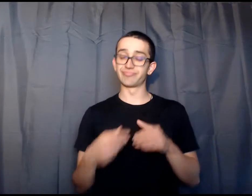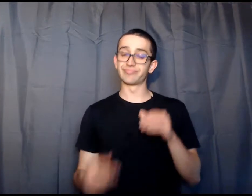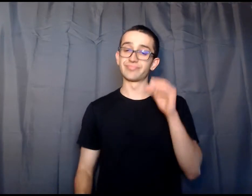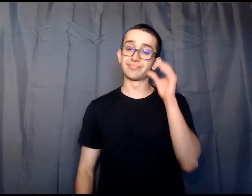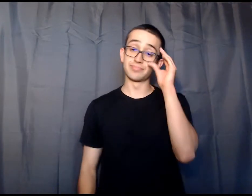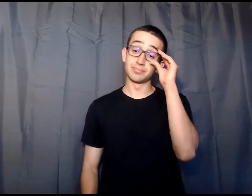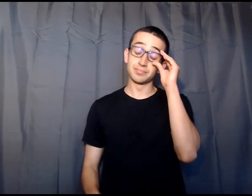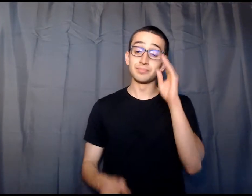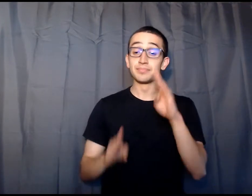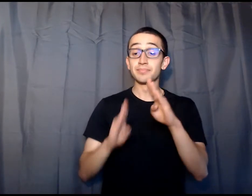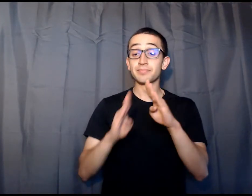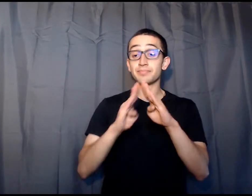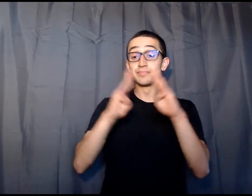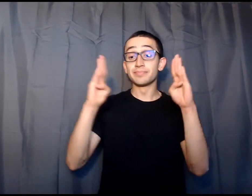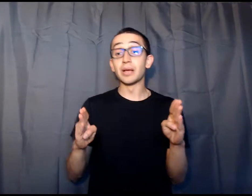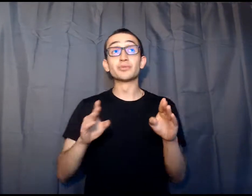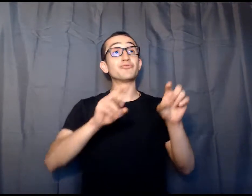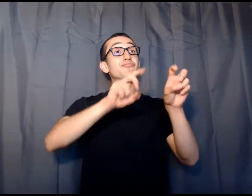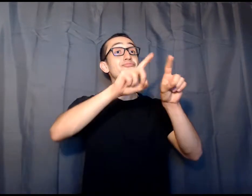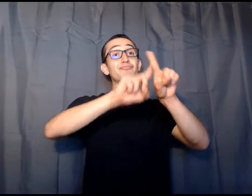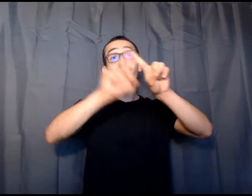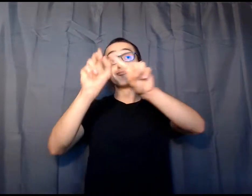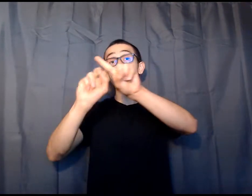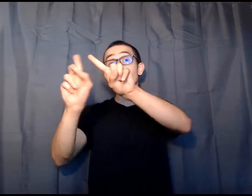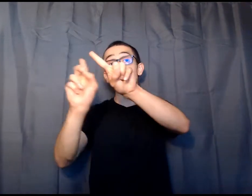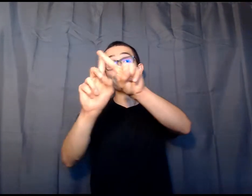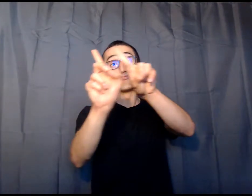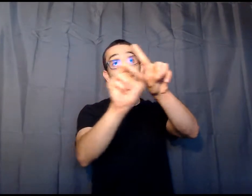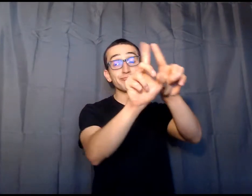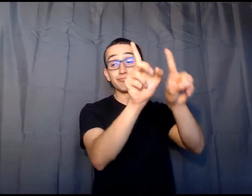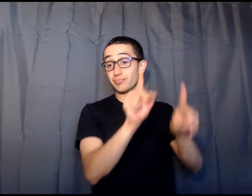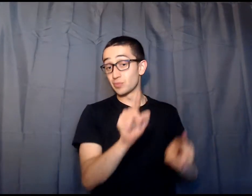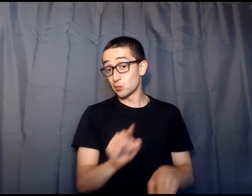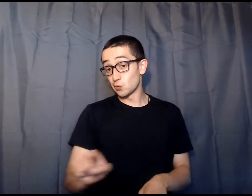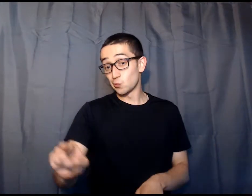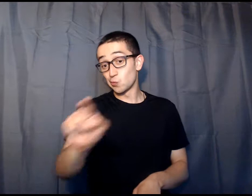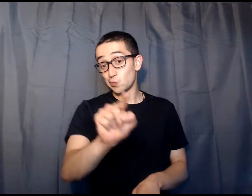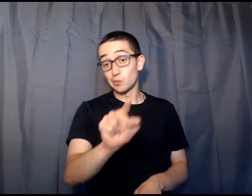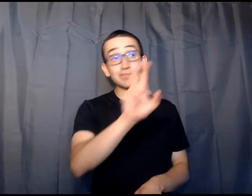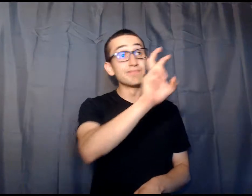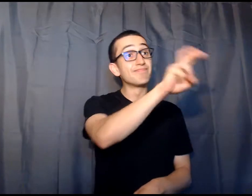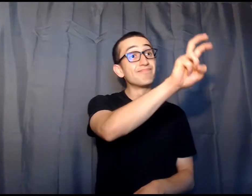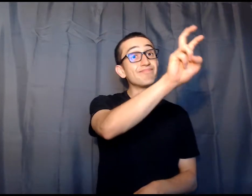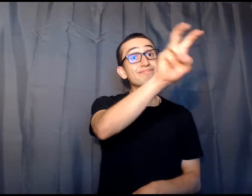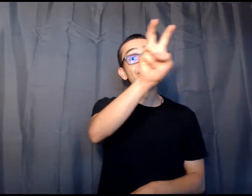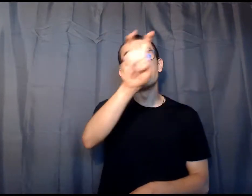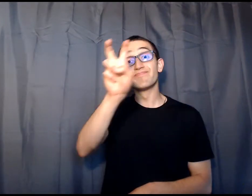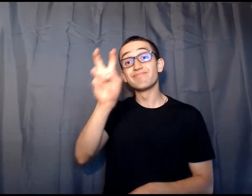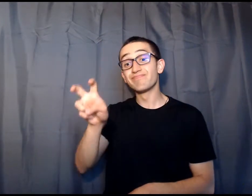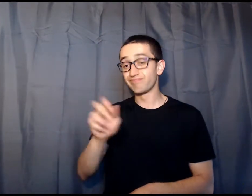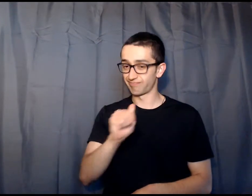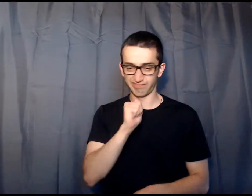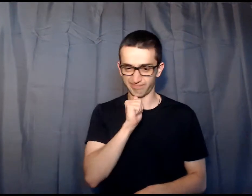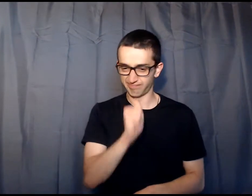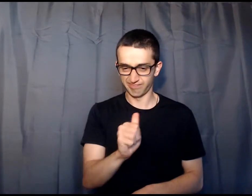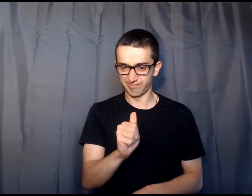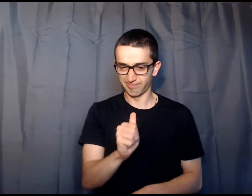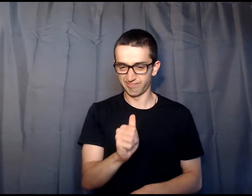Stay in the same house and eat and drink what is offered to you,